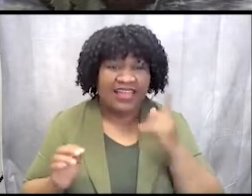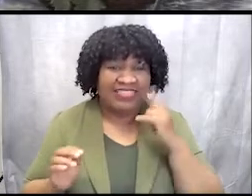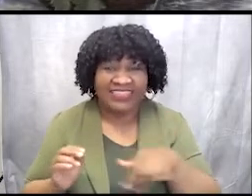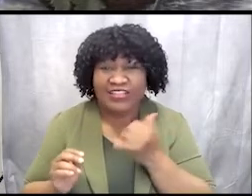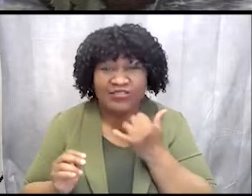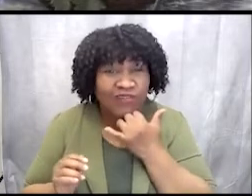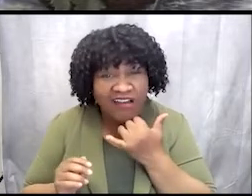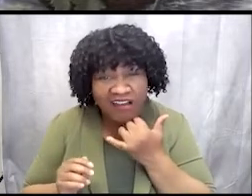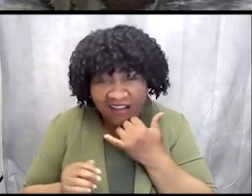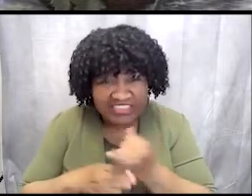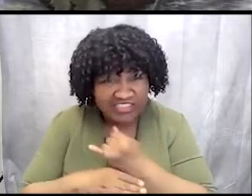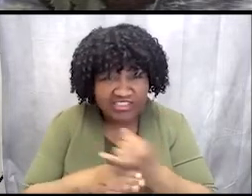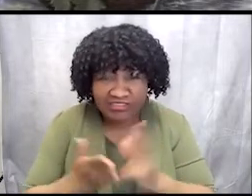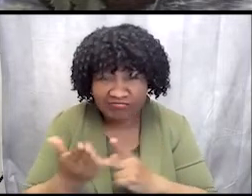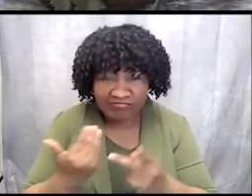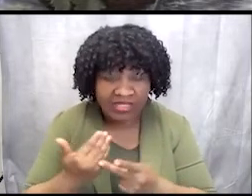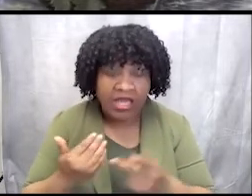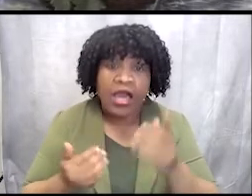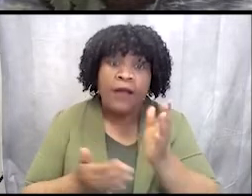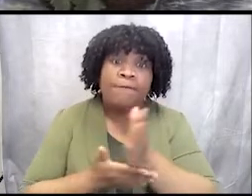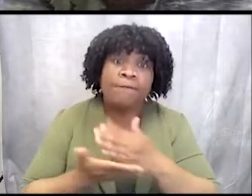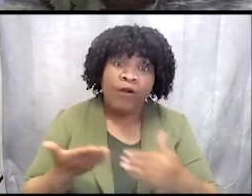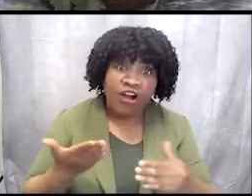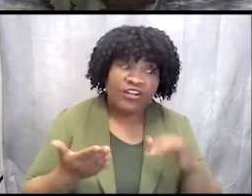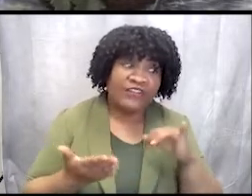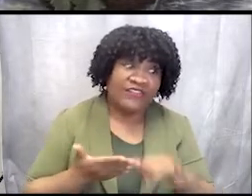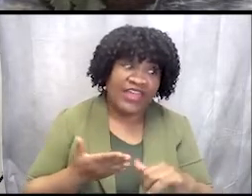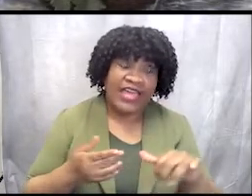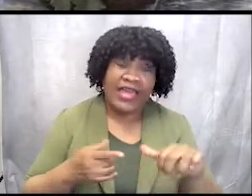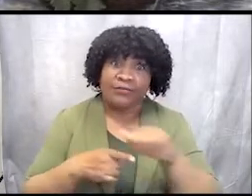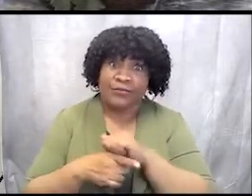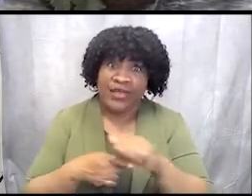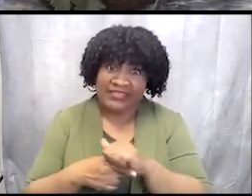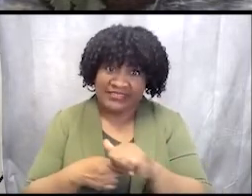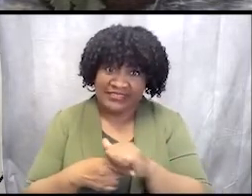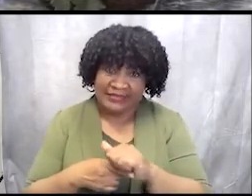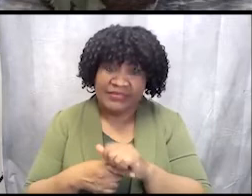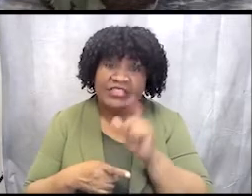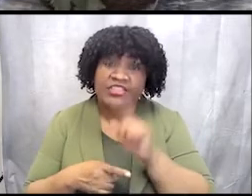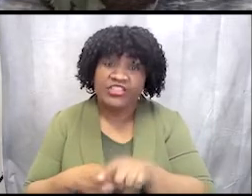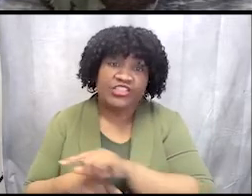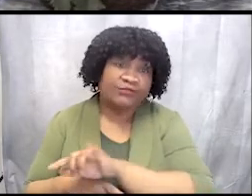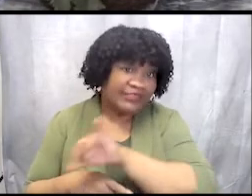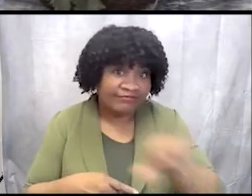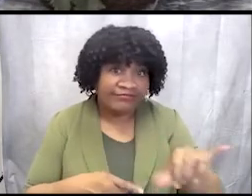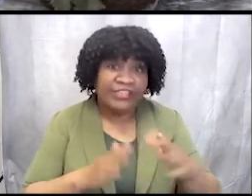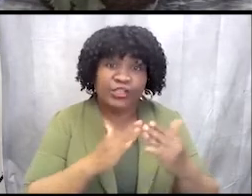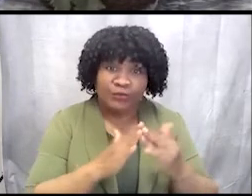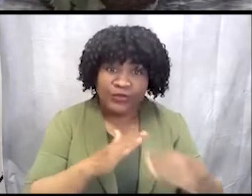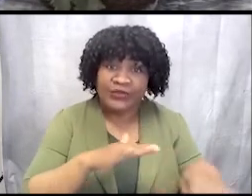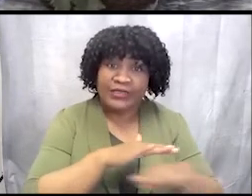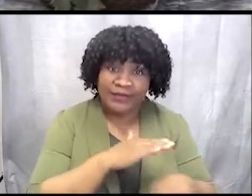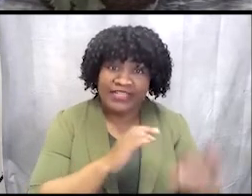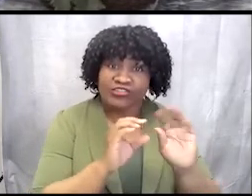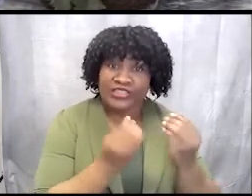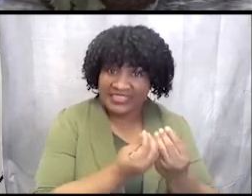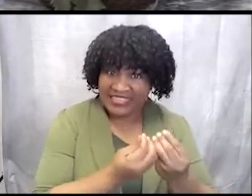I think that part of that practicum experience should be spent in a community-based organizations.